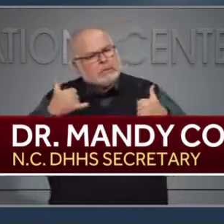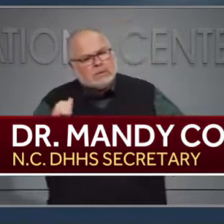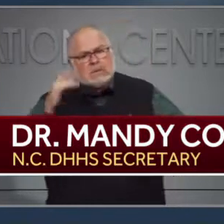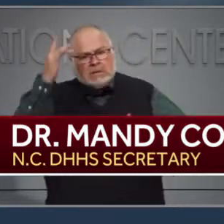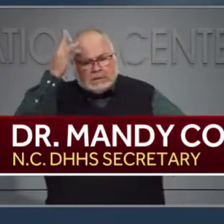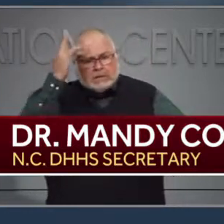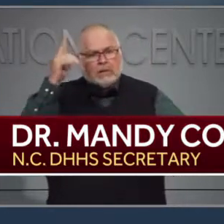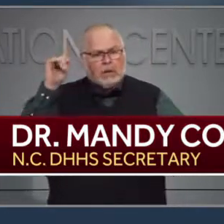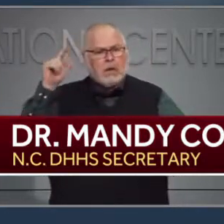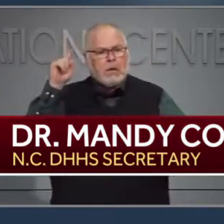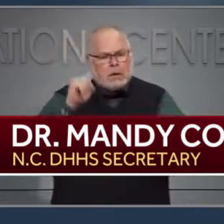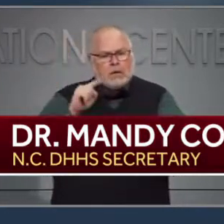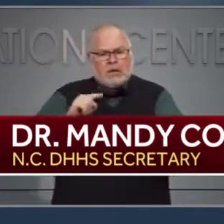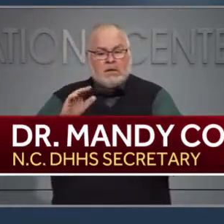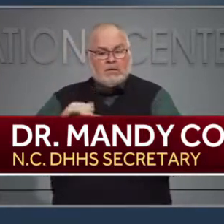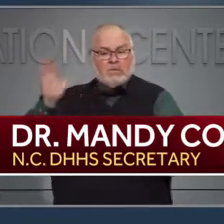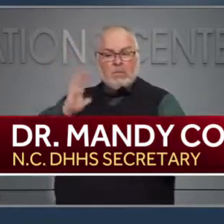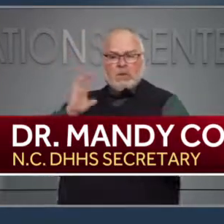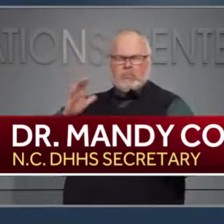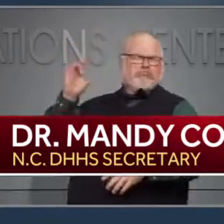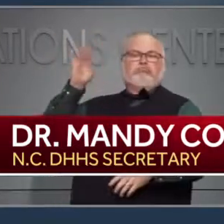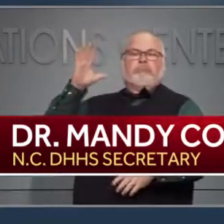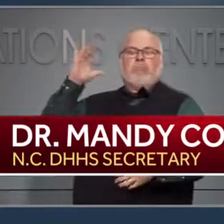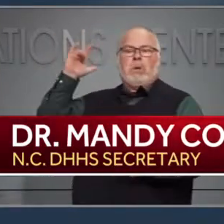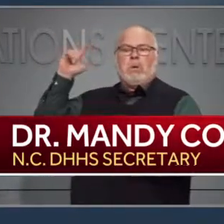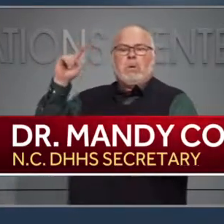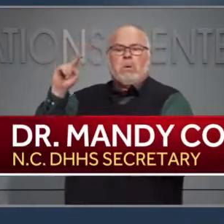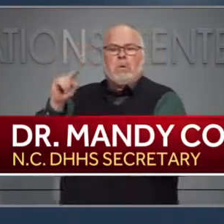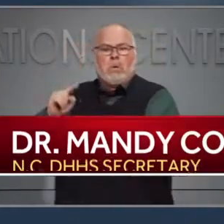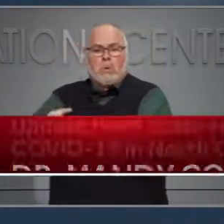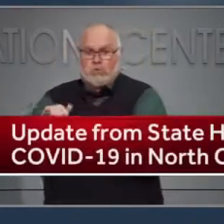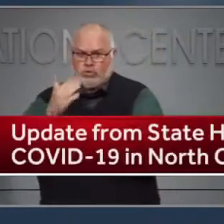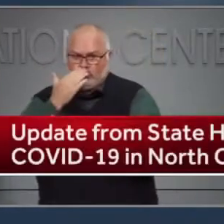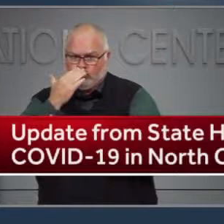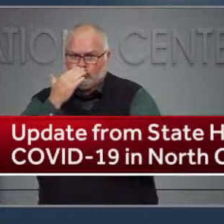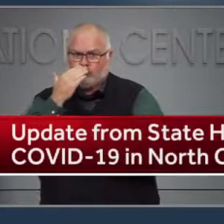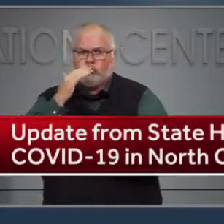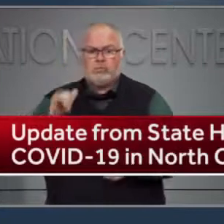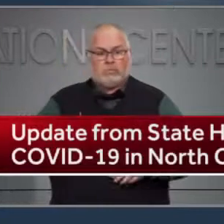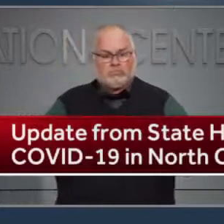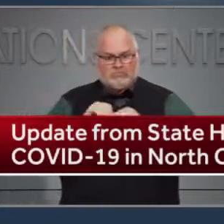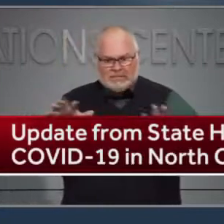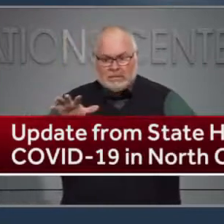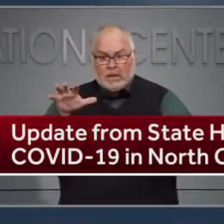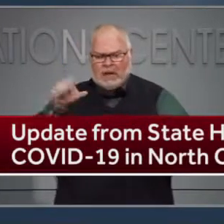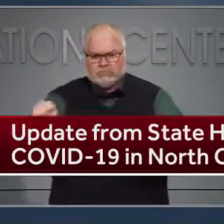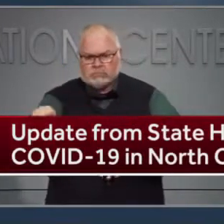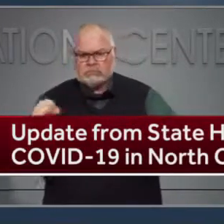NOW FEWER NURSING HOME RESIDENTS ARE COMING SICK WHEN THERE IS AN OUTBREAK.